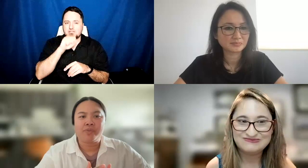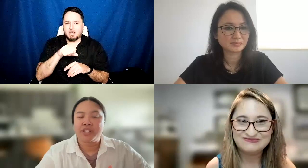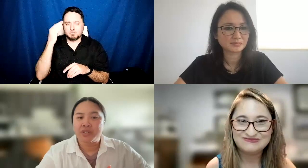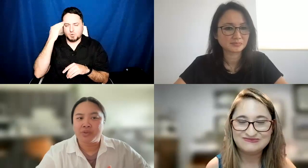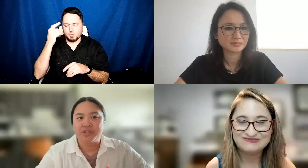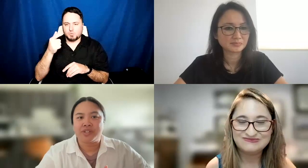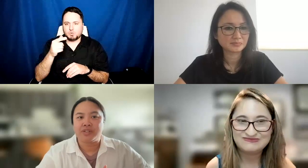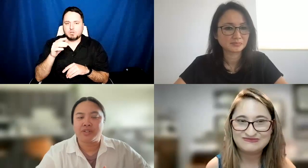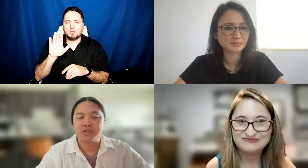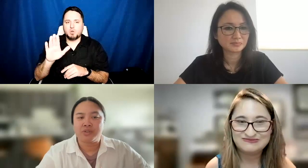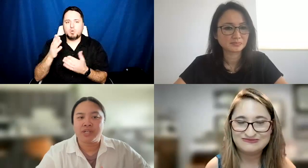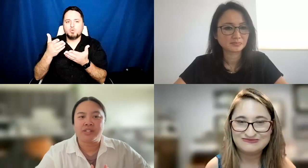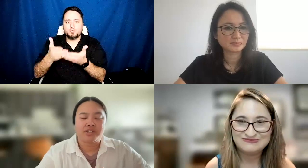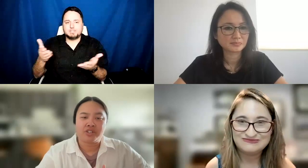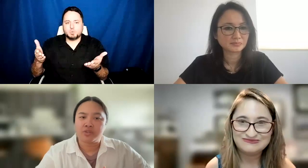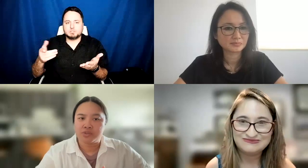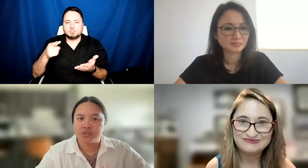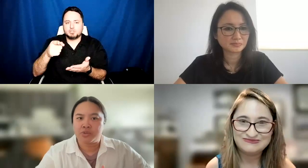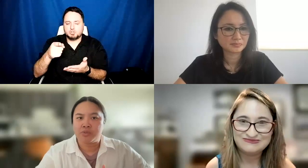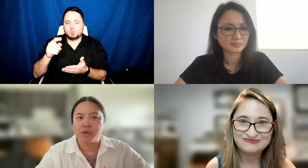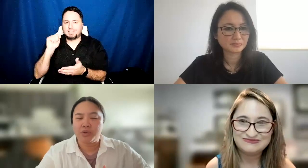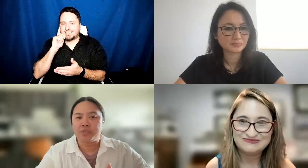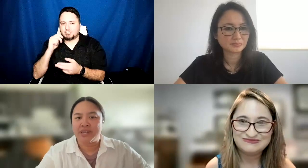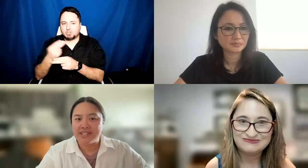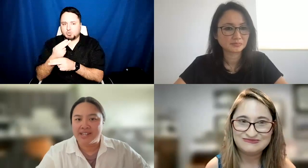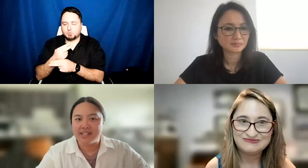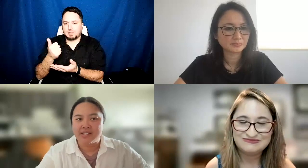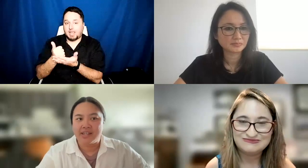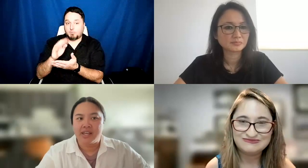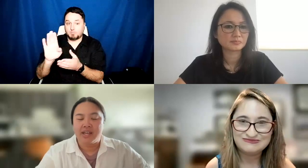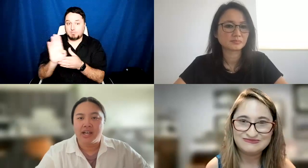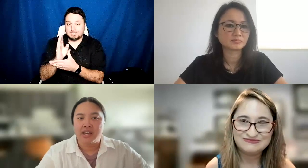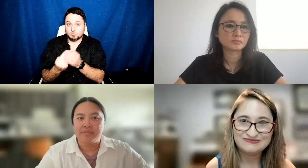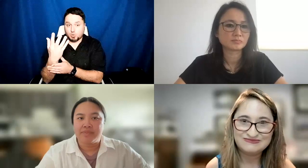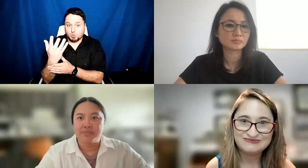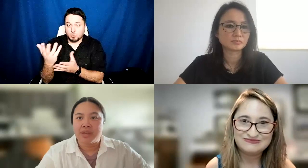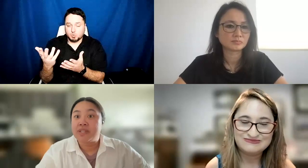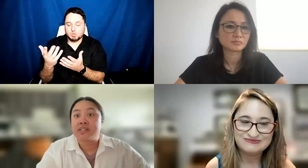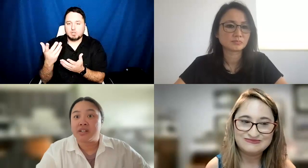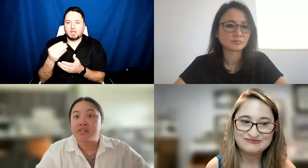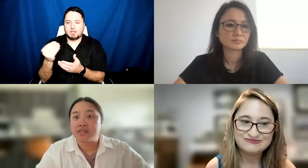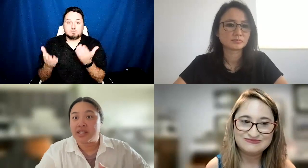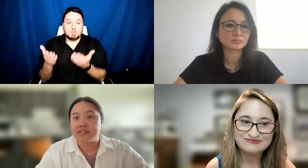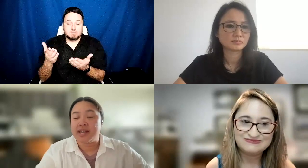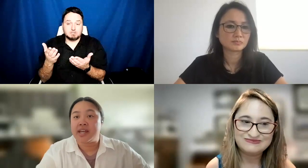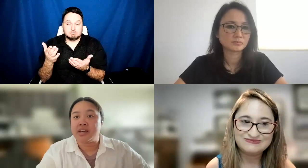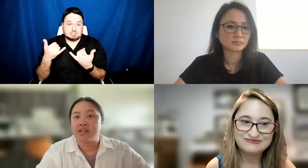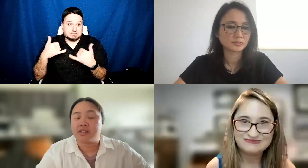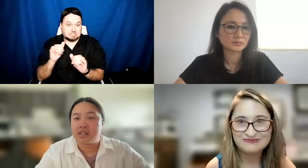what resources you and Taysia use to grow your business and maybe still to this day.